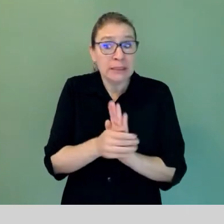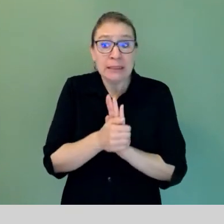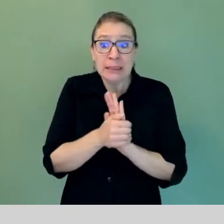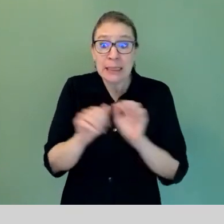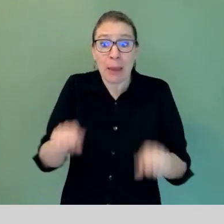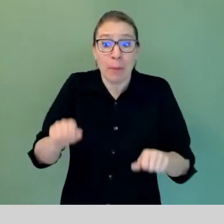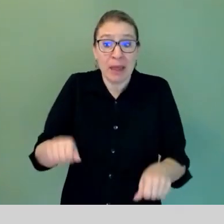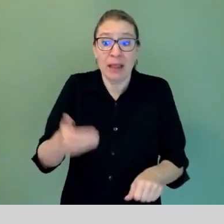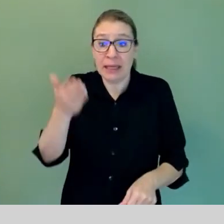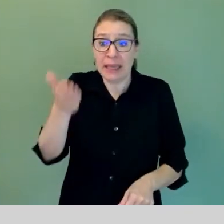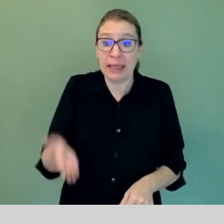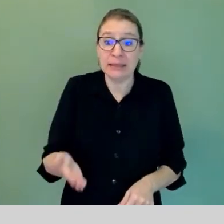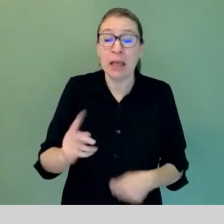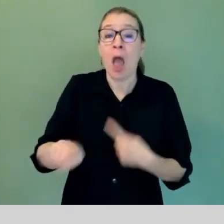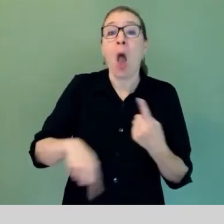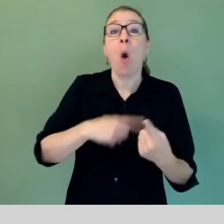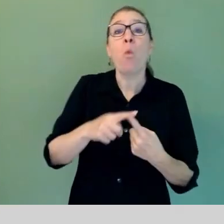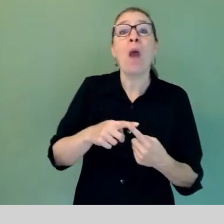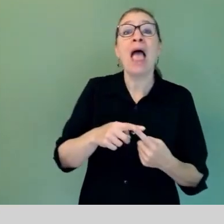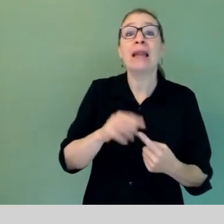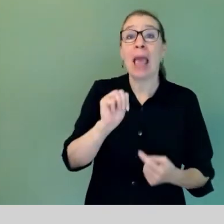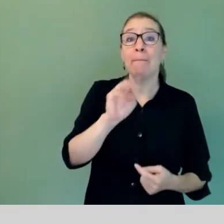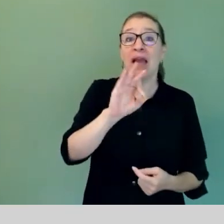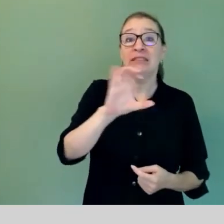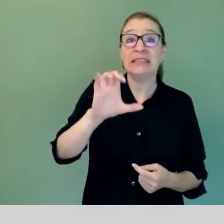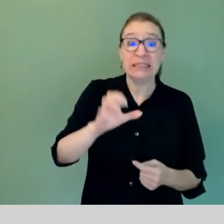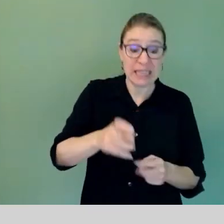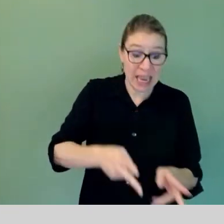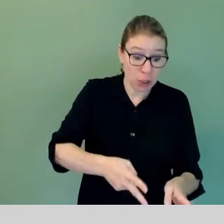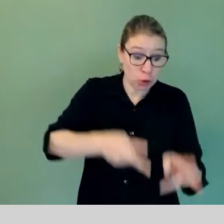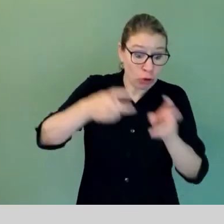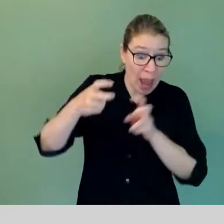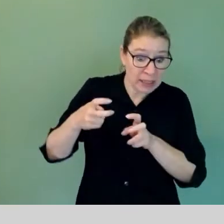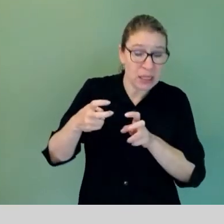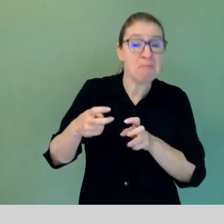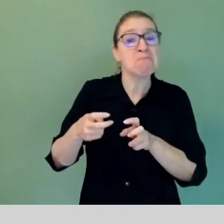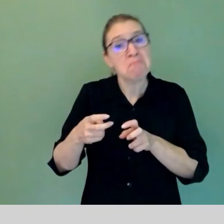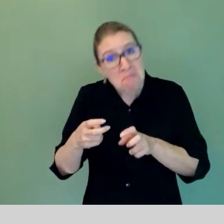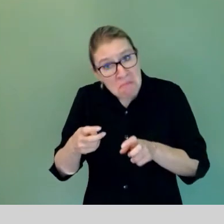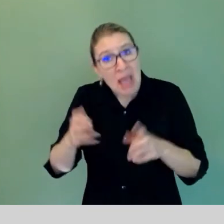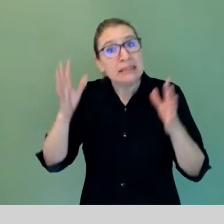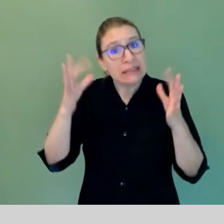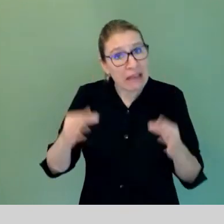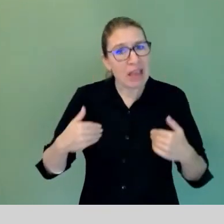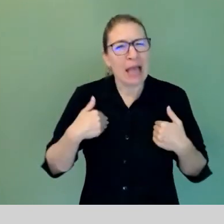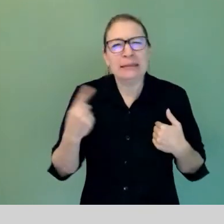of the features, itself. Like when we extracted MFCC from audio, you know? It definitely contained something